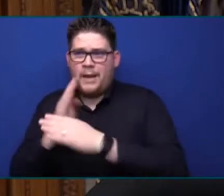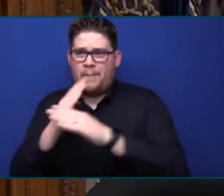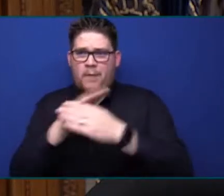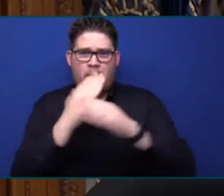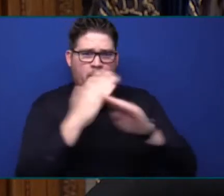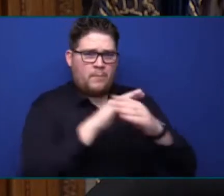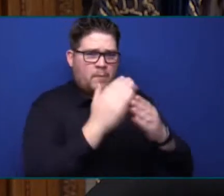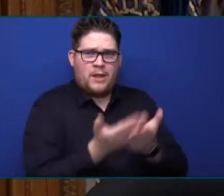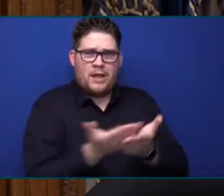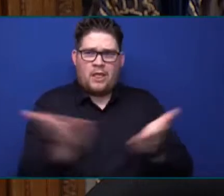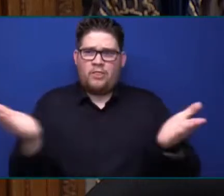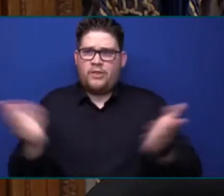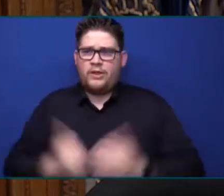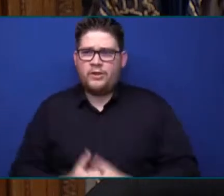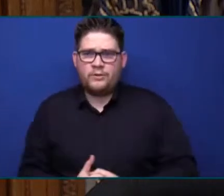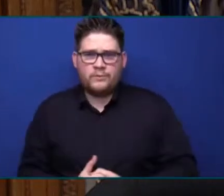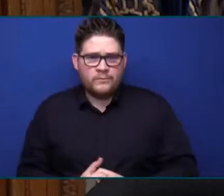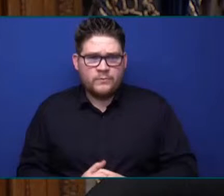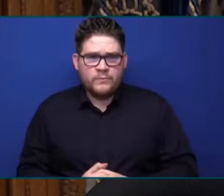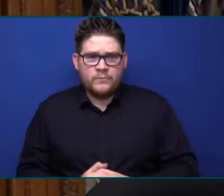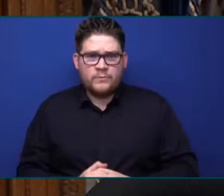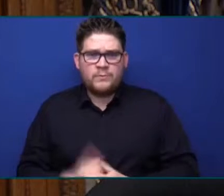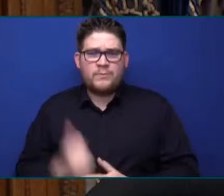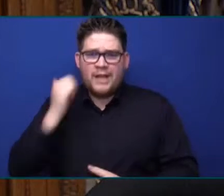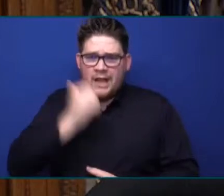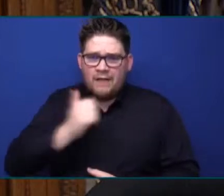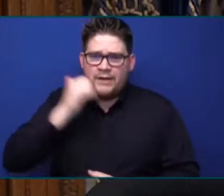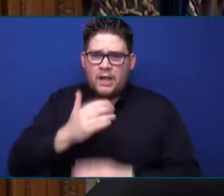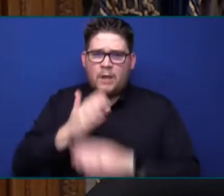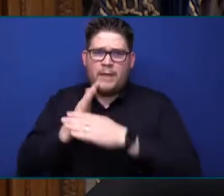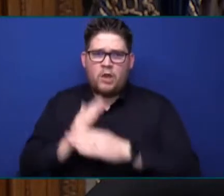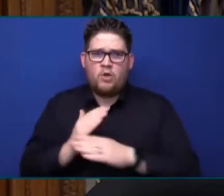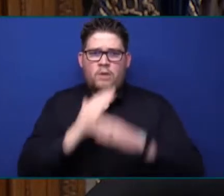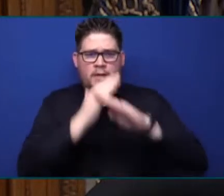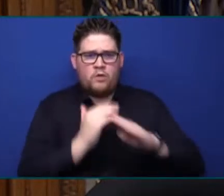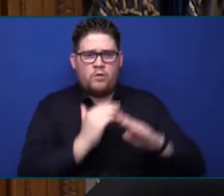In many ways, as a white cisgender male in a wheelchair, I am what many think of when